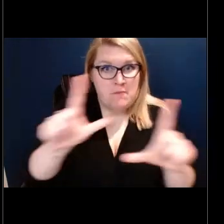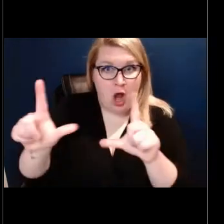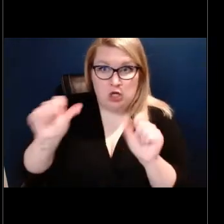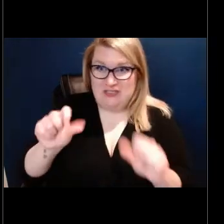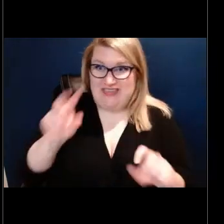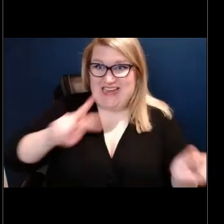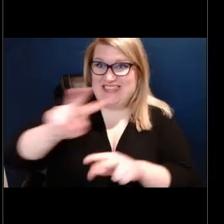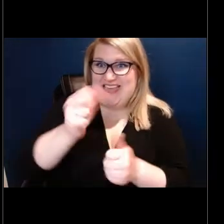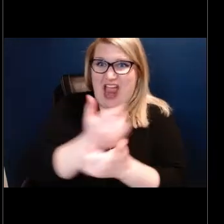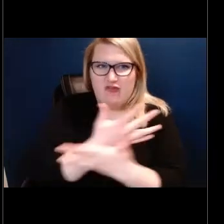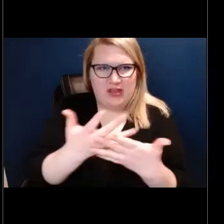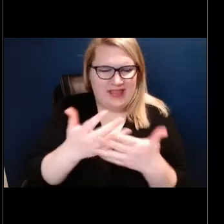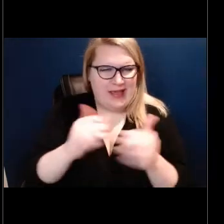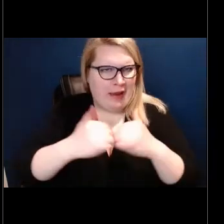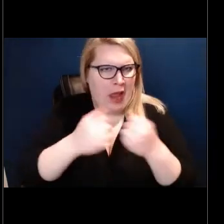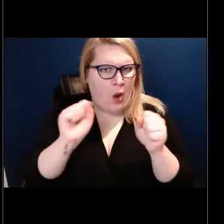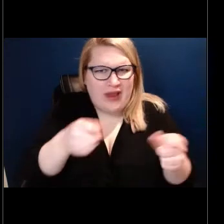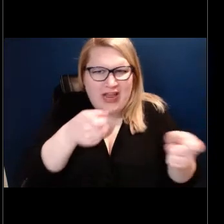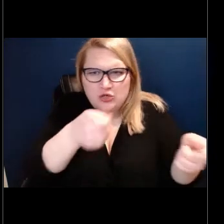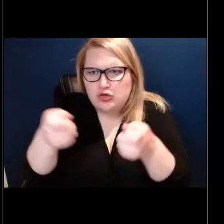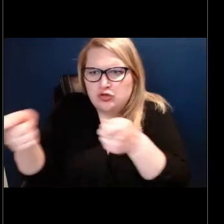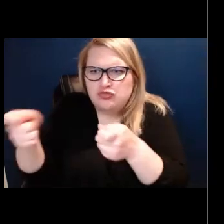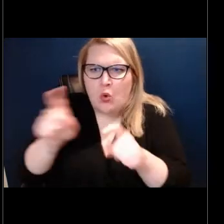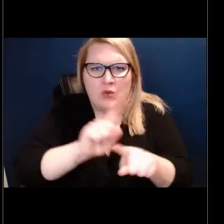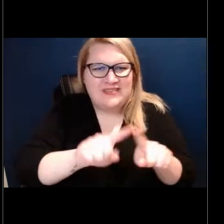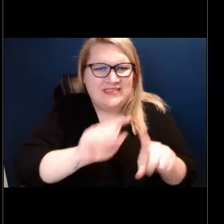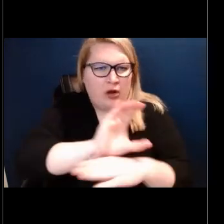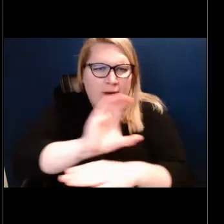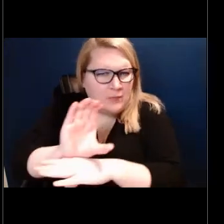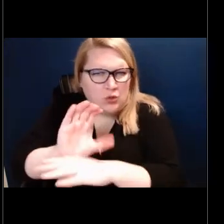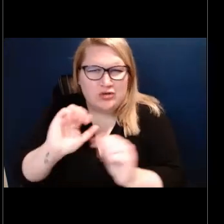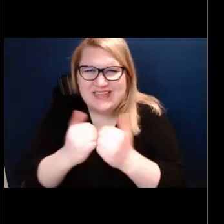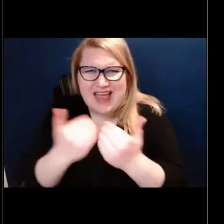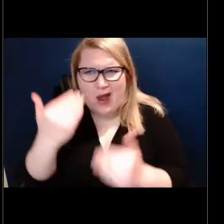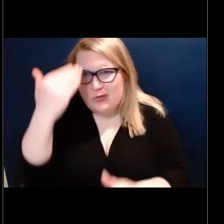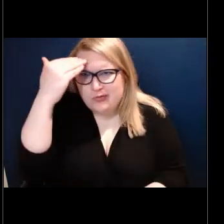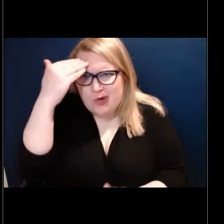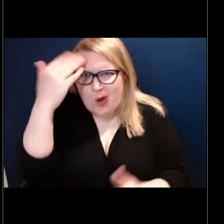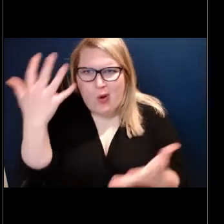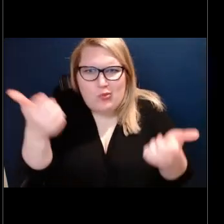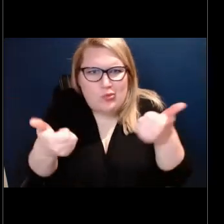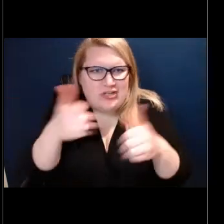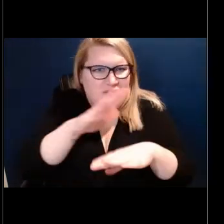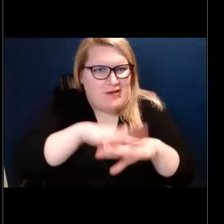how do you control all those different computers? How do you know what's on every screen, who decides?